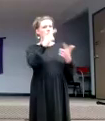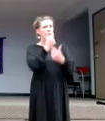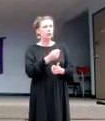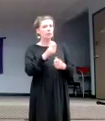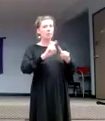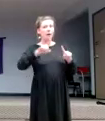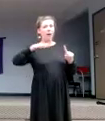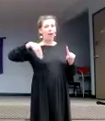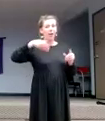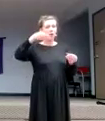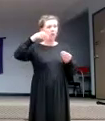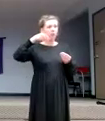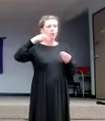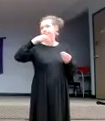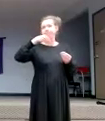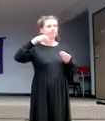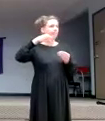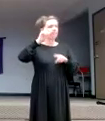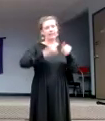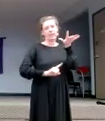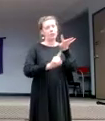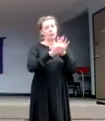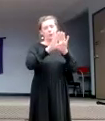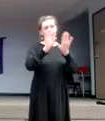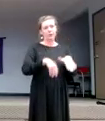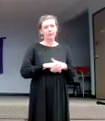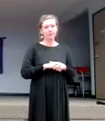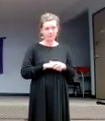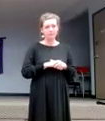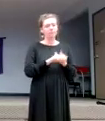right of entry form, we cannot complete the construction on your property. So it is very